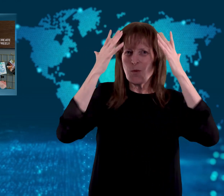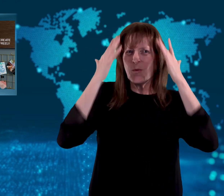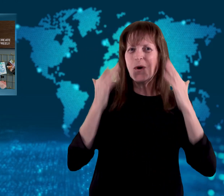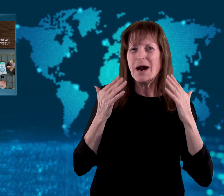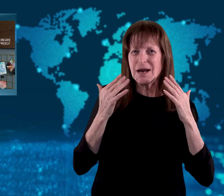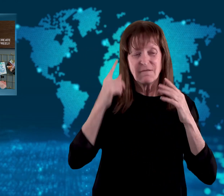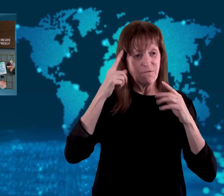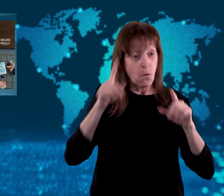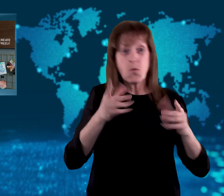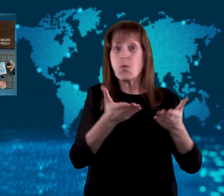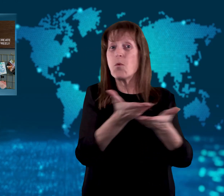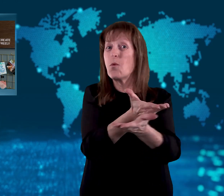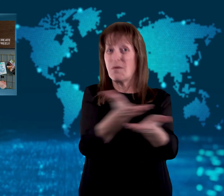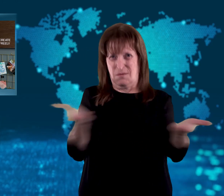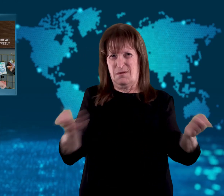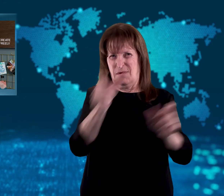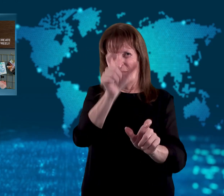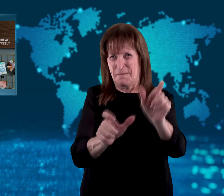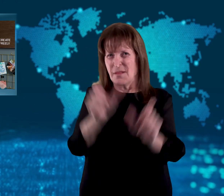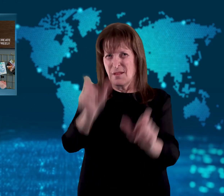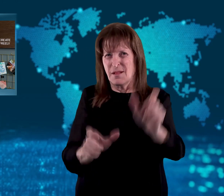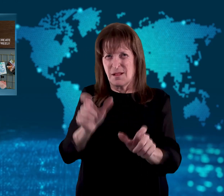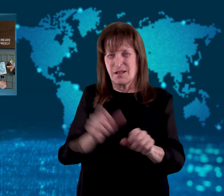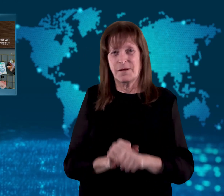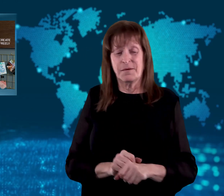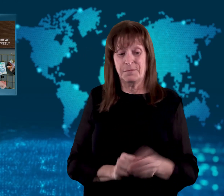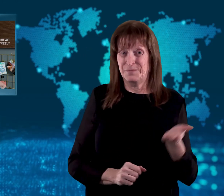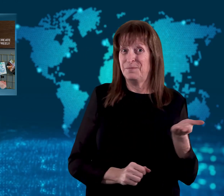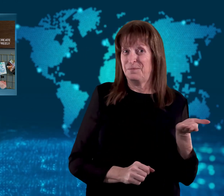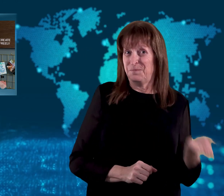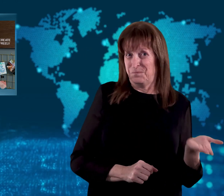websites for her clients.